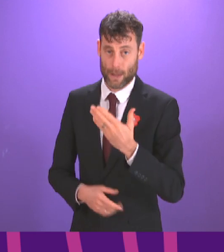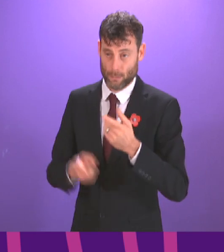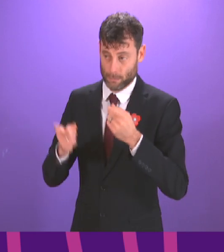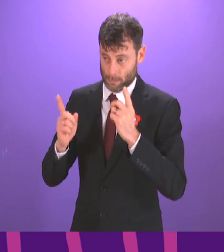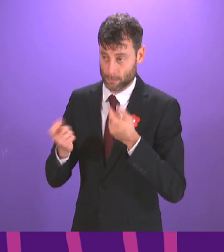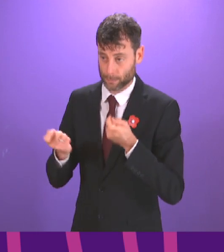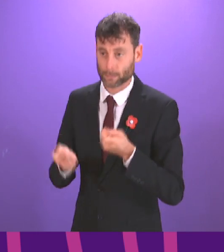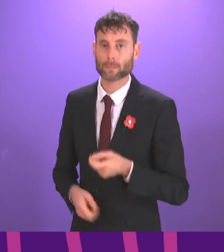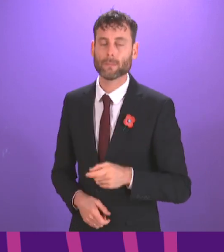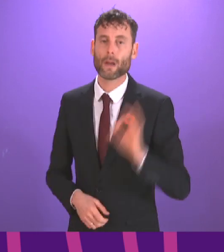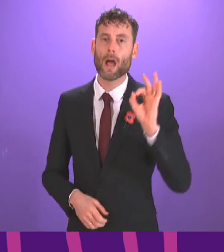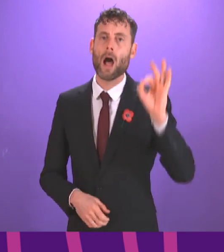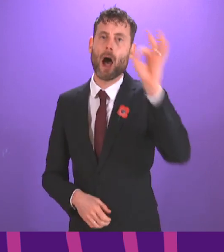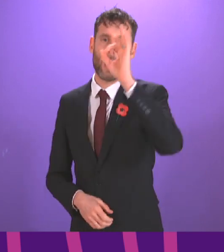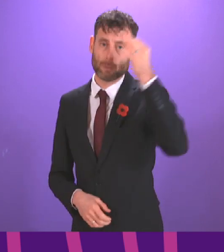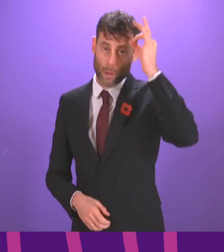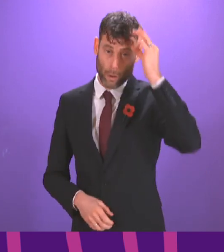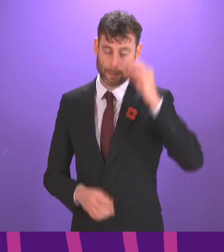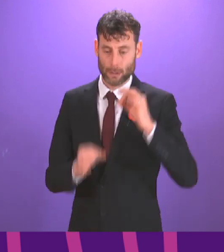Along with the island authorities, Beatrice Wishart and I have been raising concerns about